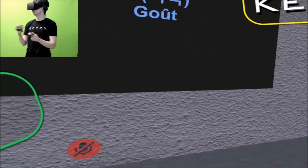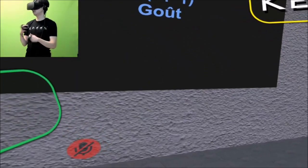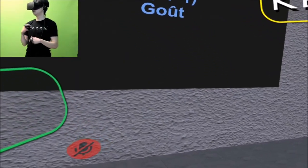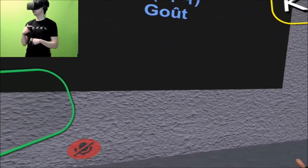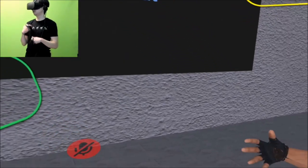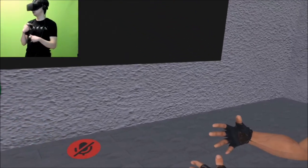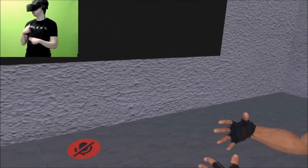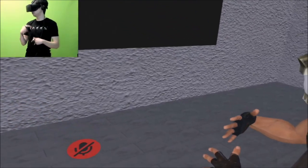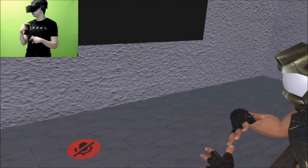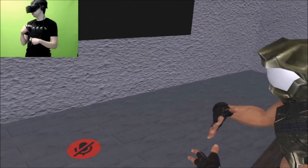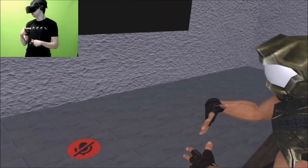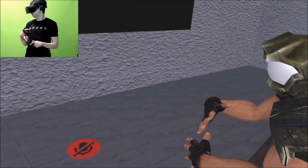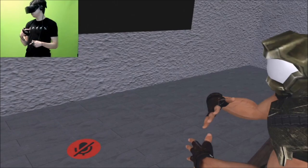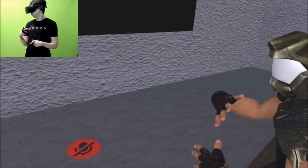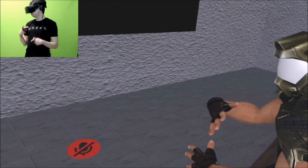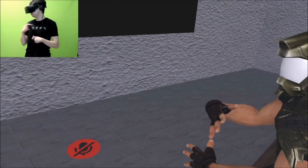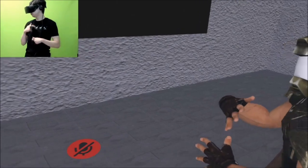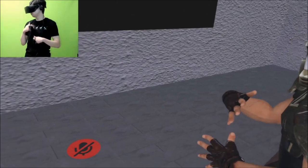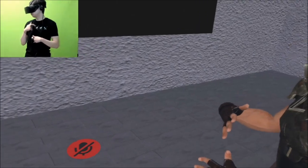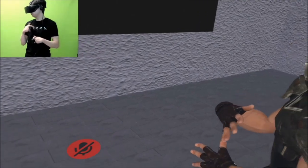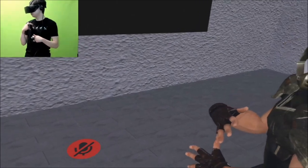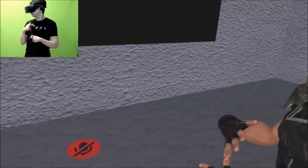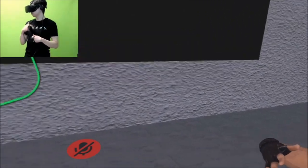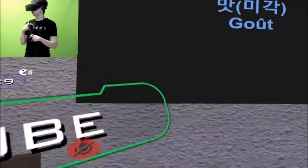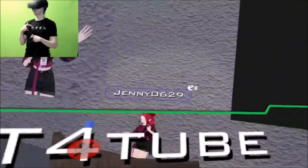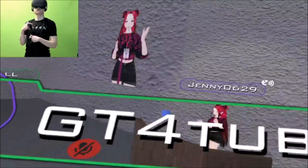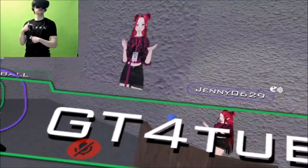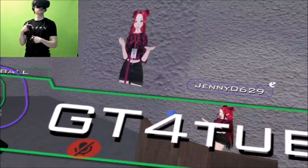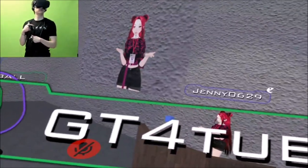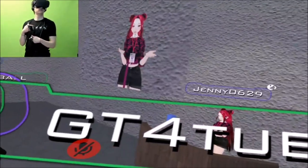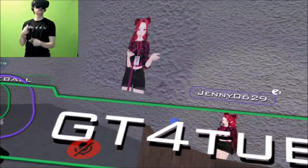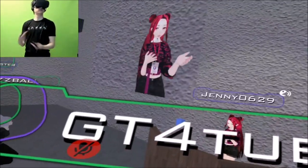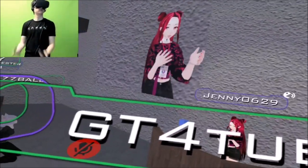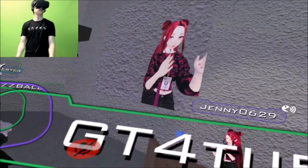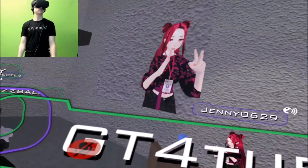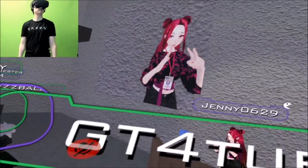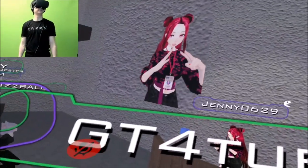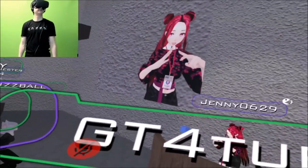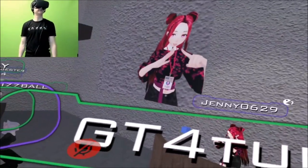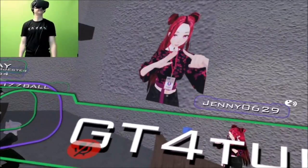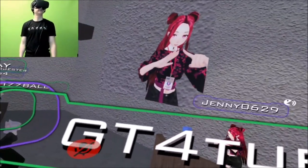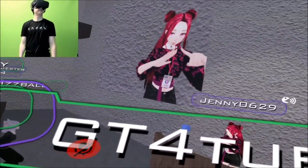Enjoy